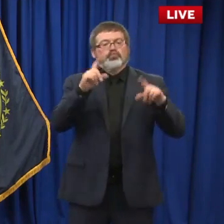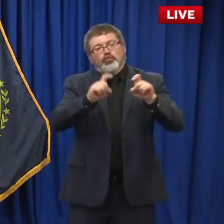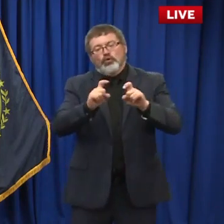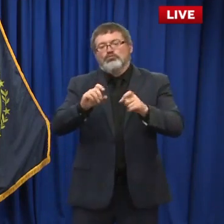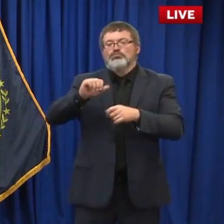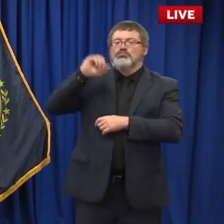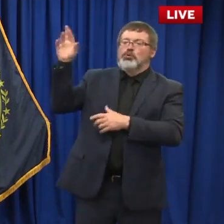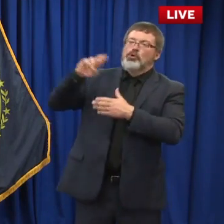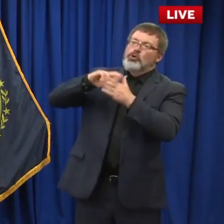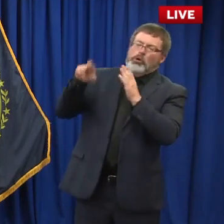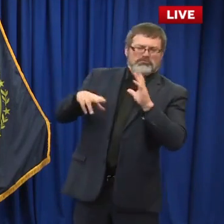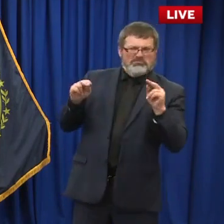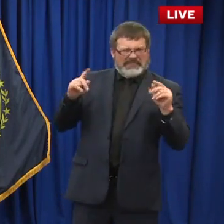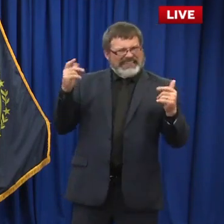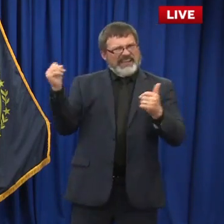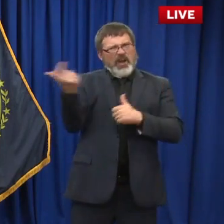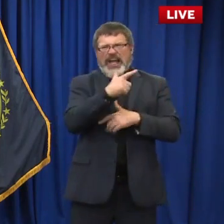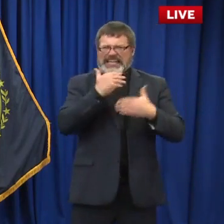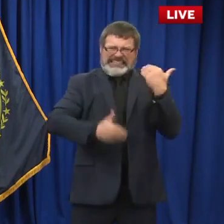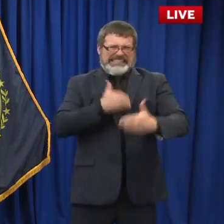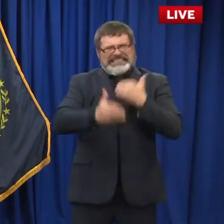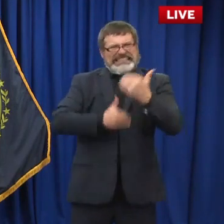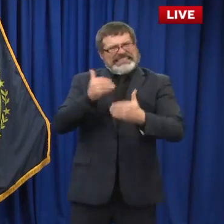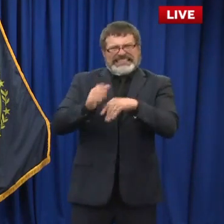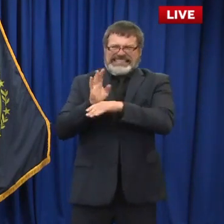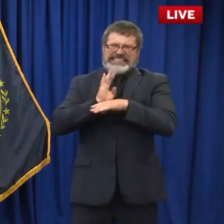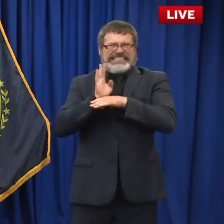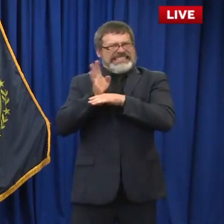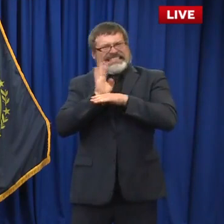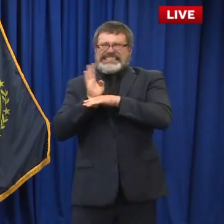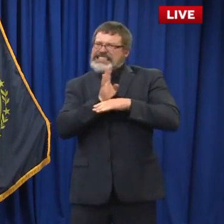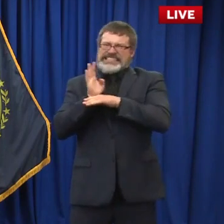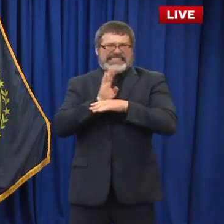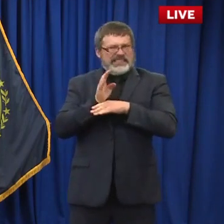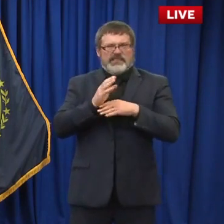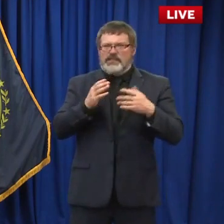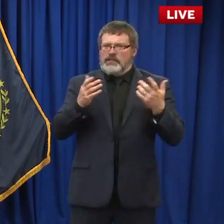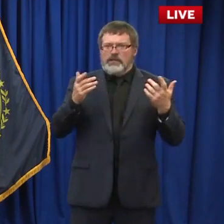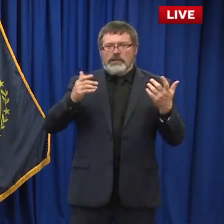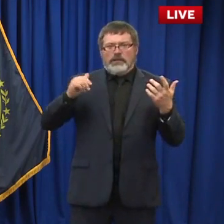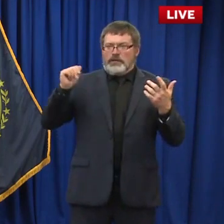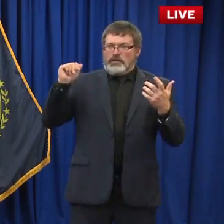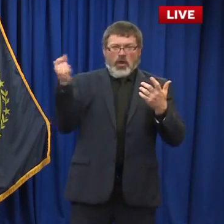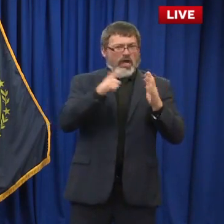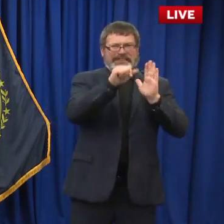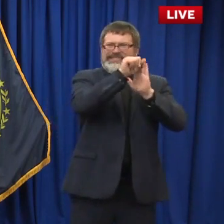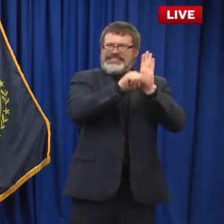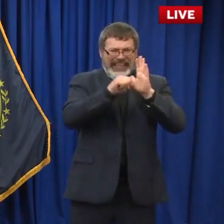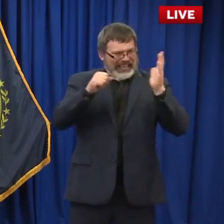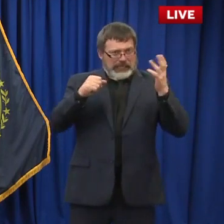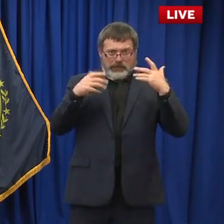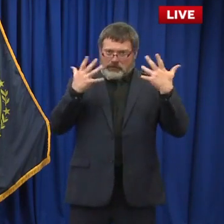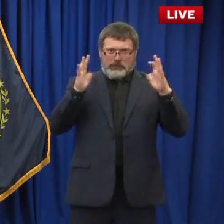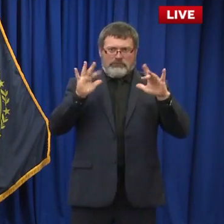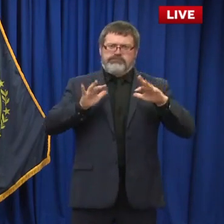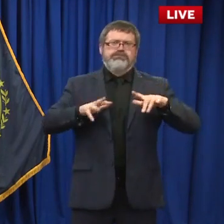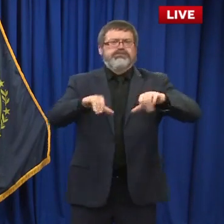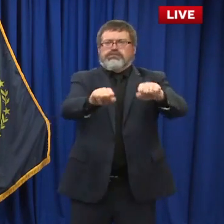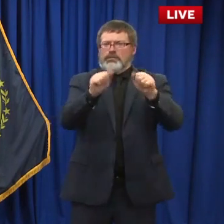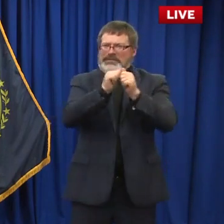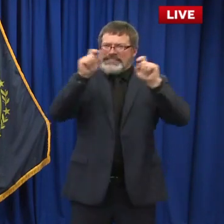IF YOU HAVE THE ABILITY TO MANUFACTURE TESTING REAGENTS RIGHT NOW, THAT'S JUST A HUGE -- YOU'D BE DOING IT, I THINK, BECAUSE IT'S A HUGE ECONOMIC OPPORTUNITY TO DO IT.